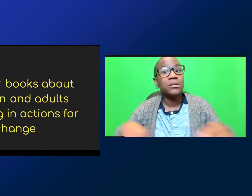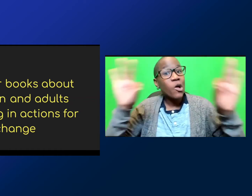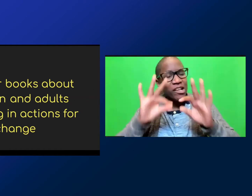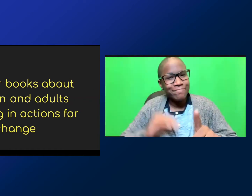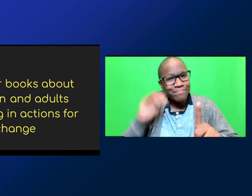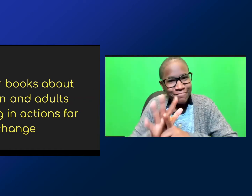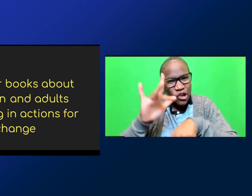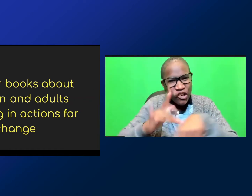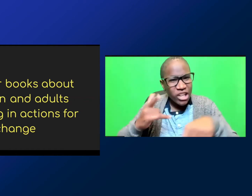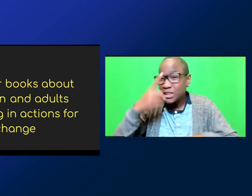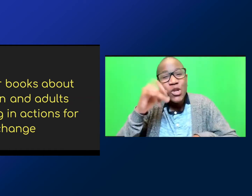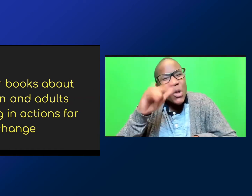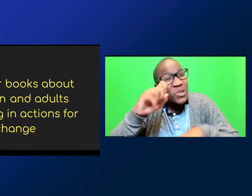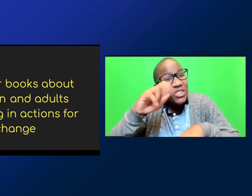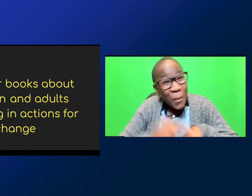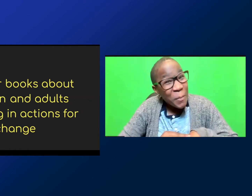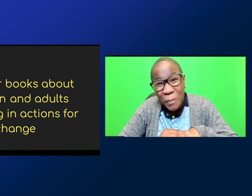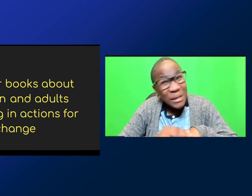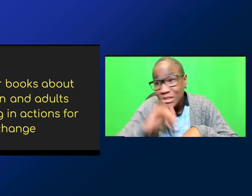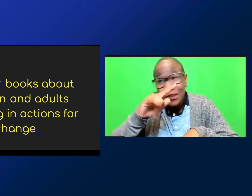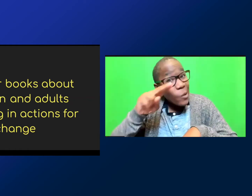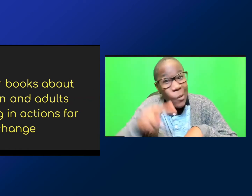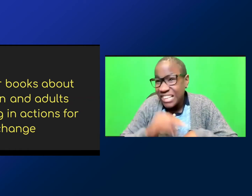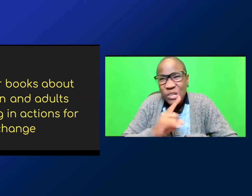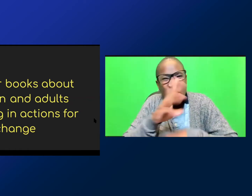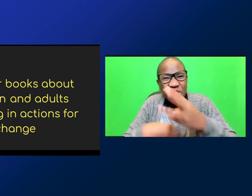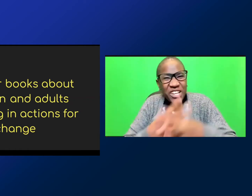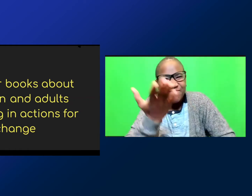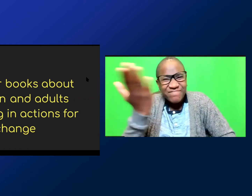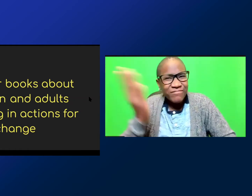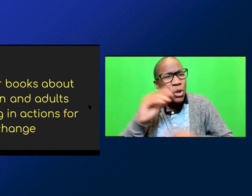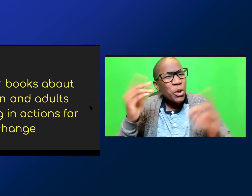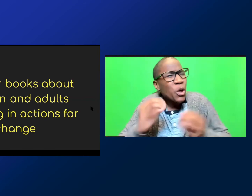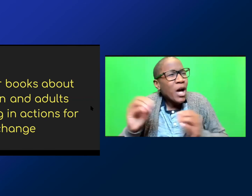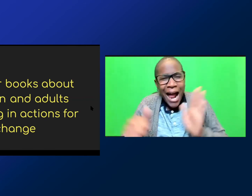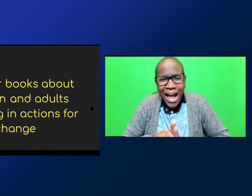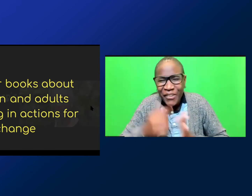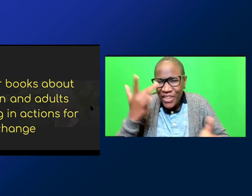societal issues that we see nowadays and kids are already like i said they're already living